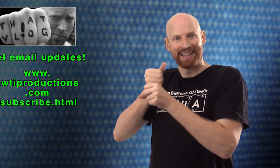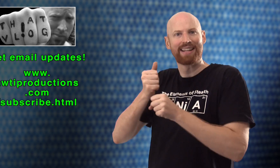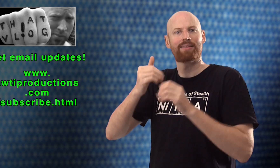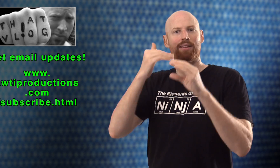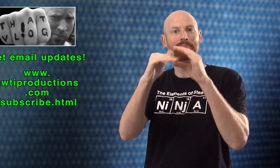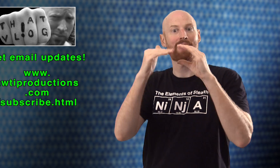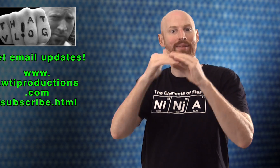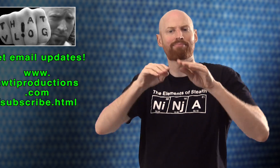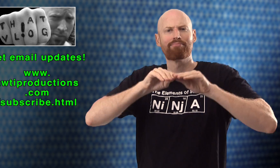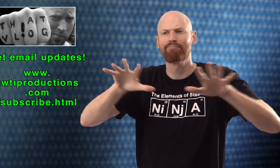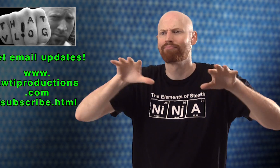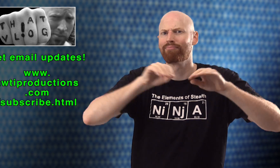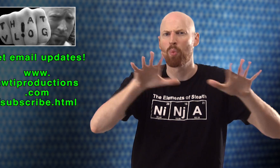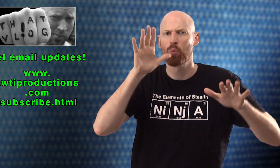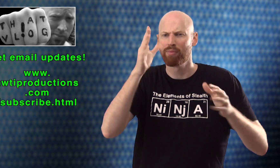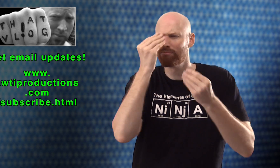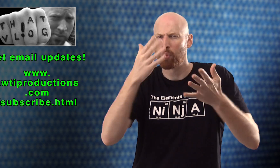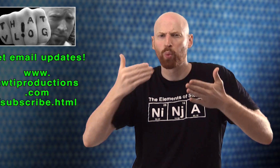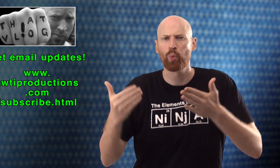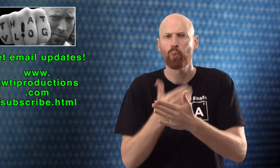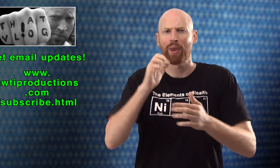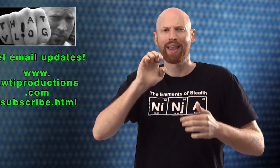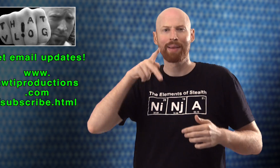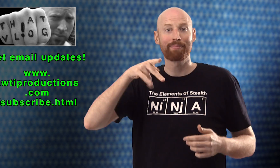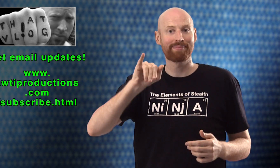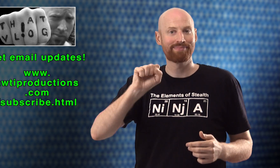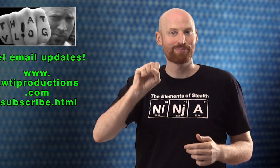e-mail for our distribution list so you can see each new